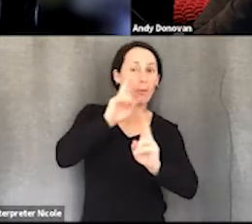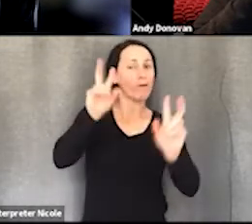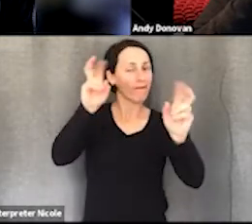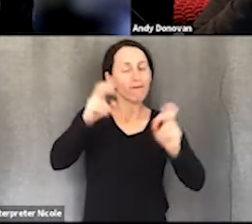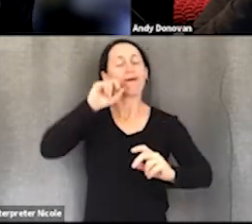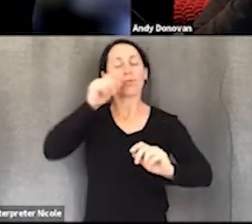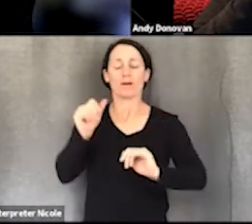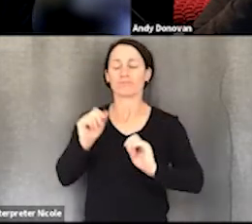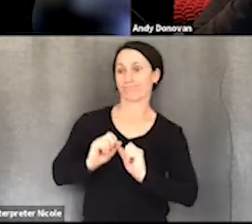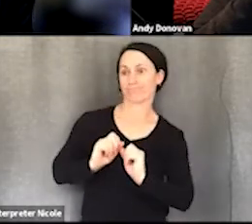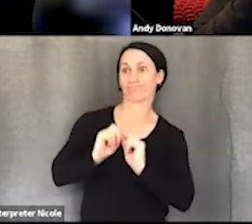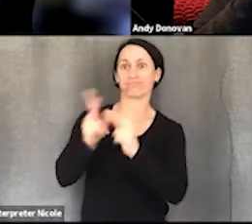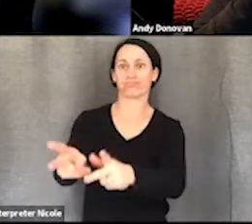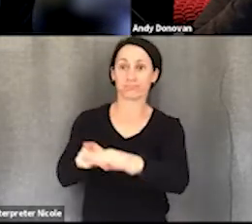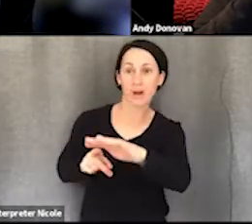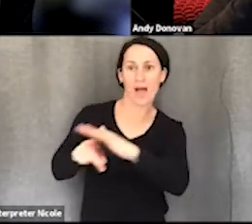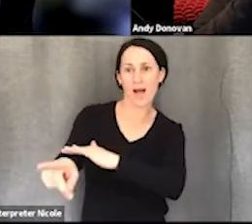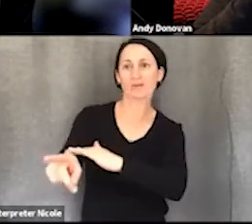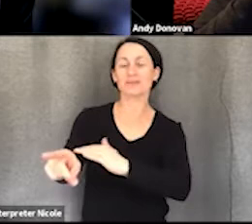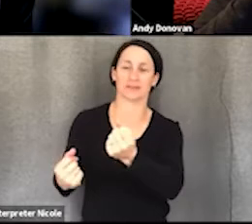as it takes. So, feel